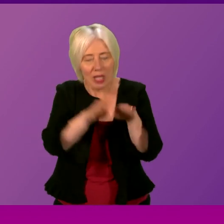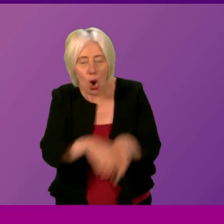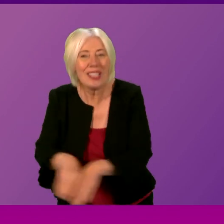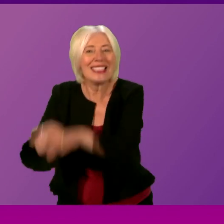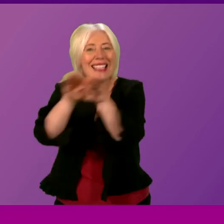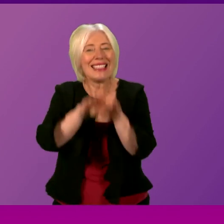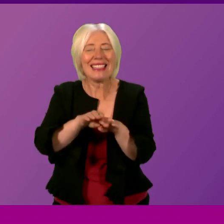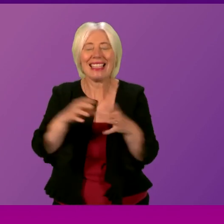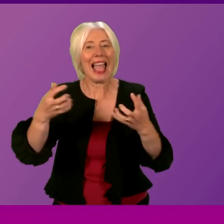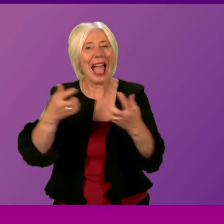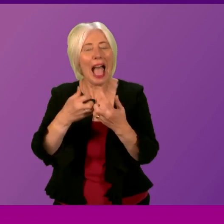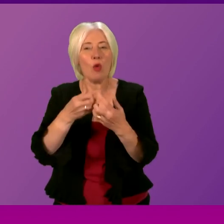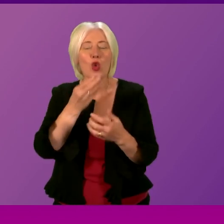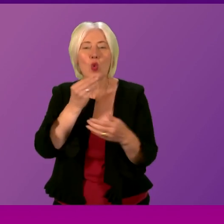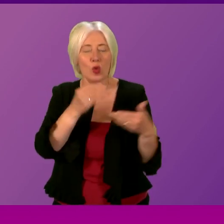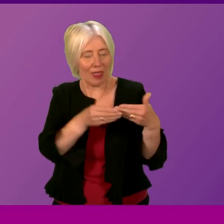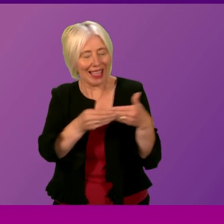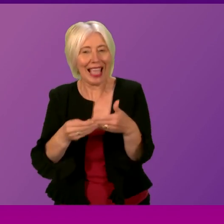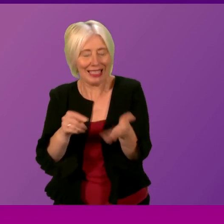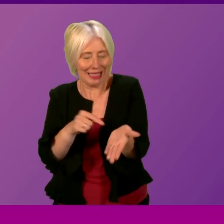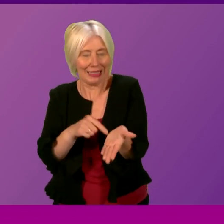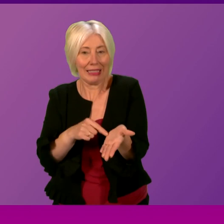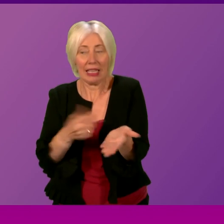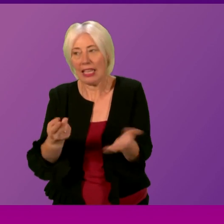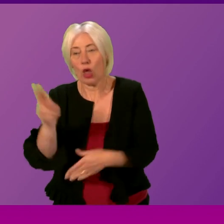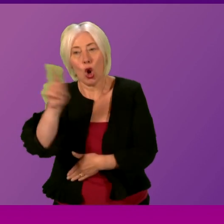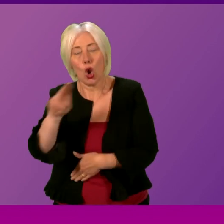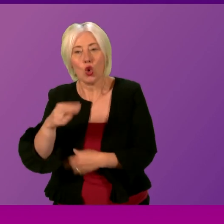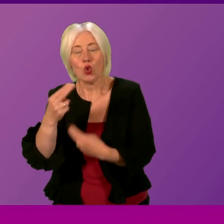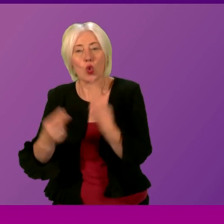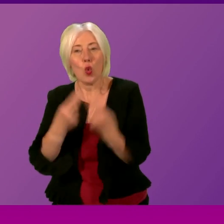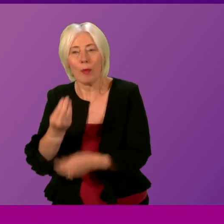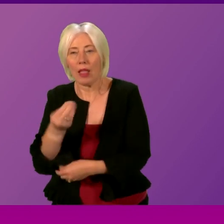applying the guidance to school meal debt or indeed any other debt. They should do